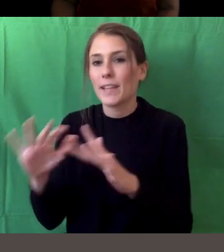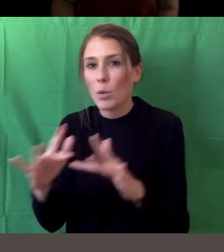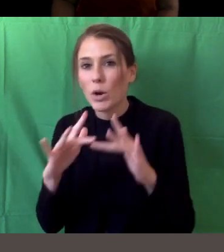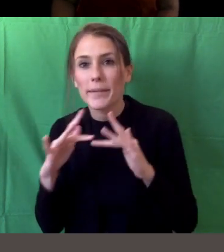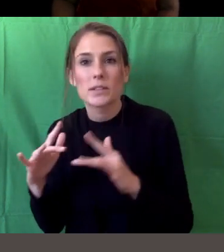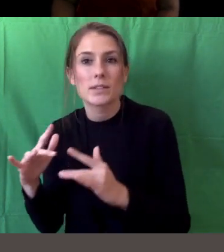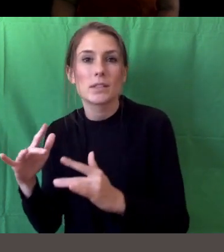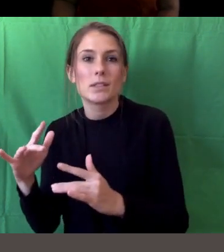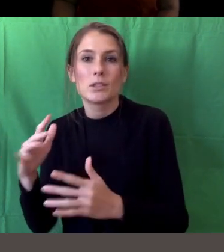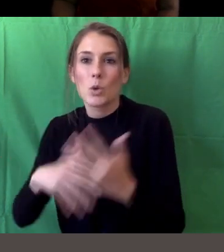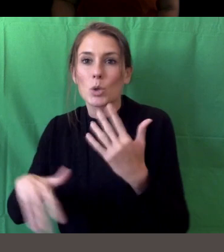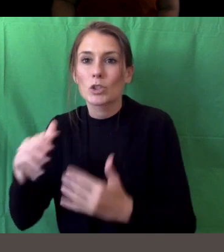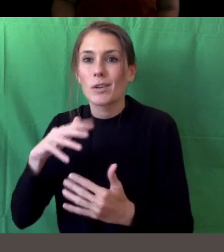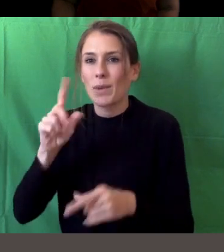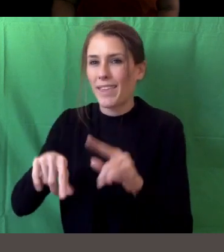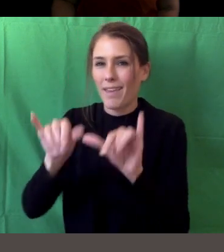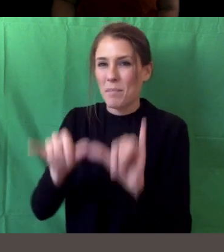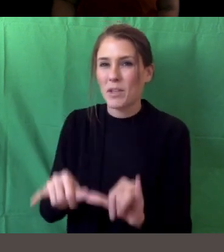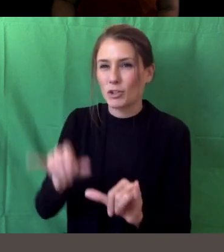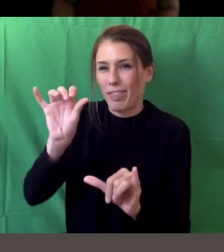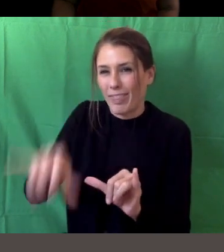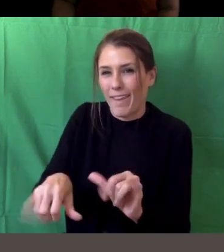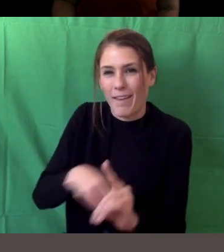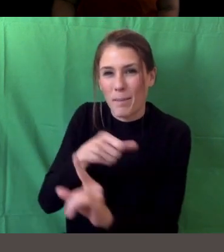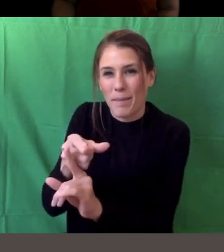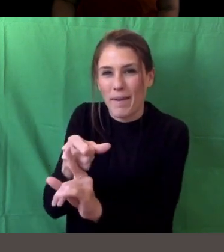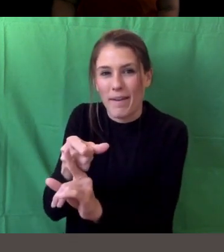the social, all of that, it's not, it's not measurable.